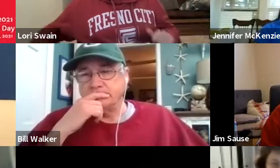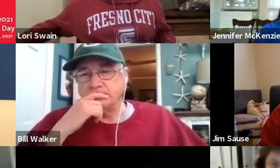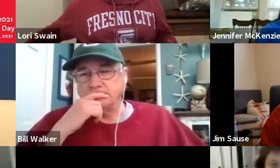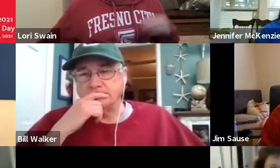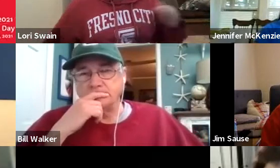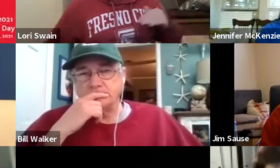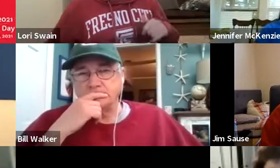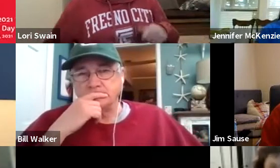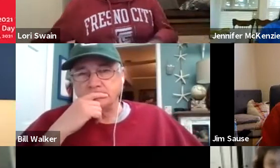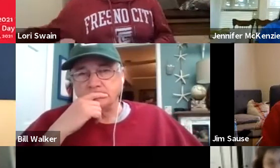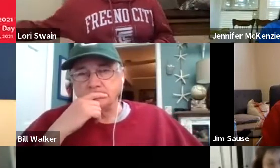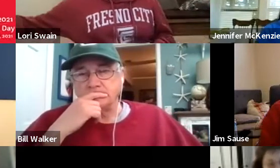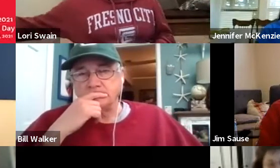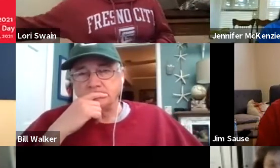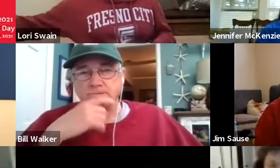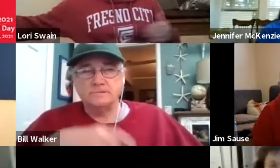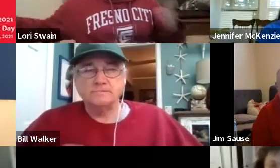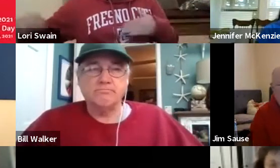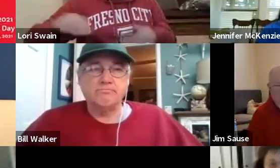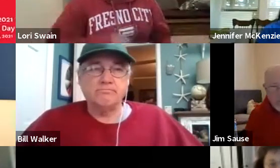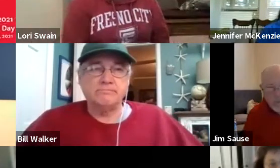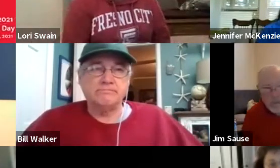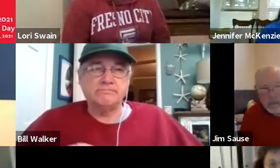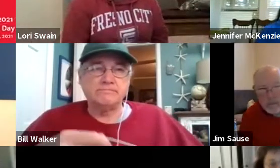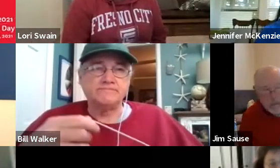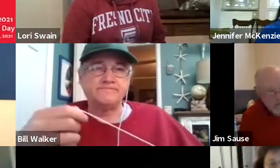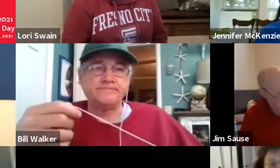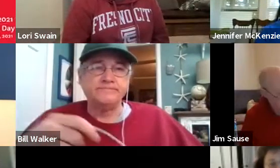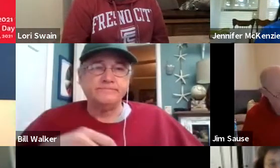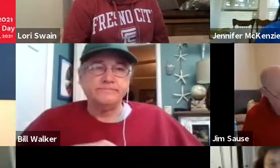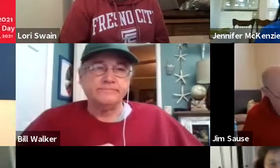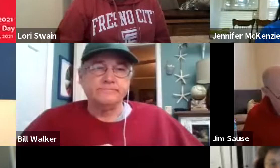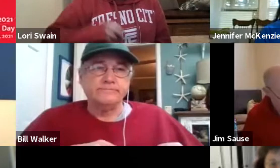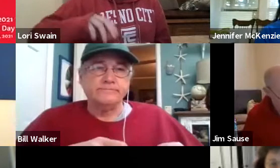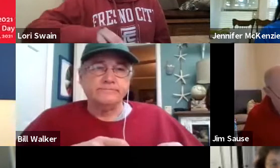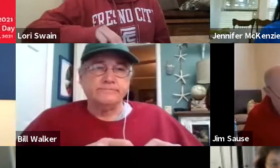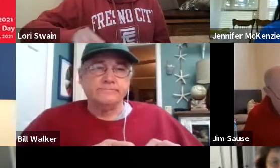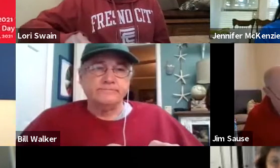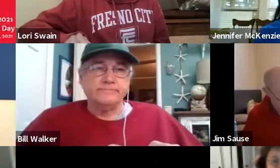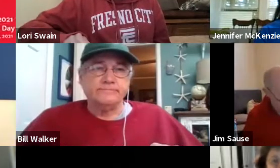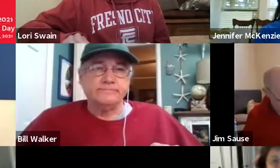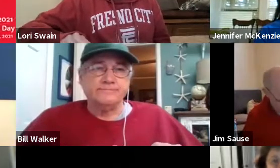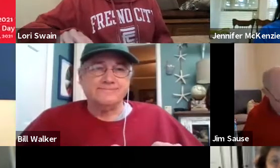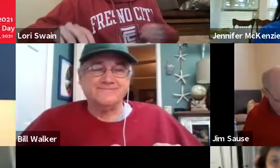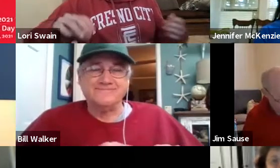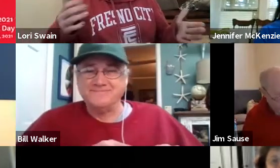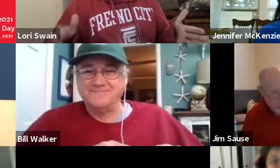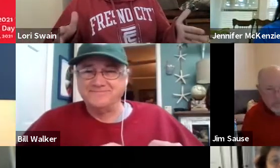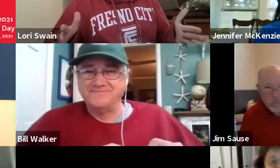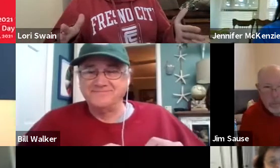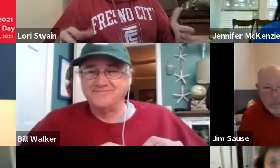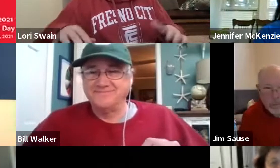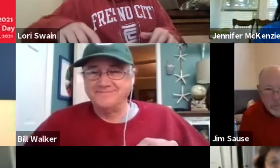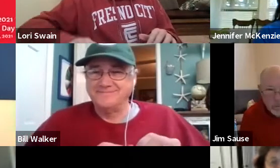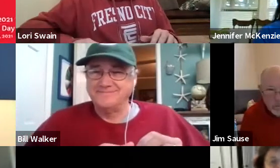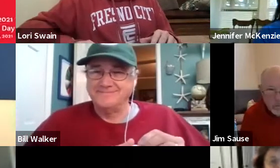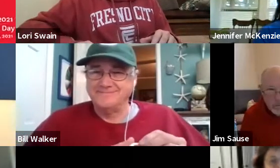will will mute her out. But again, welcome. Thanks, again, so much for coming. My role on the team is I'm the team lead. And so what I